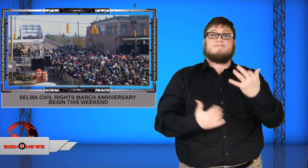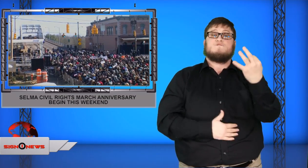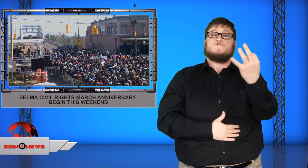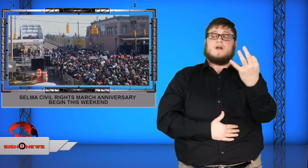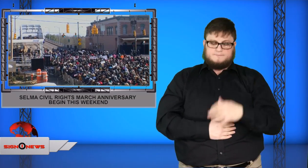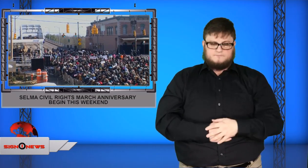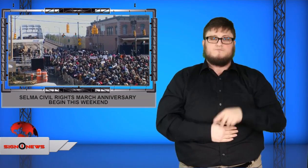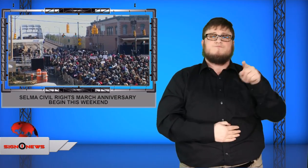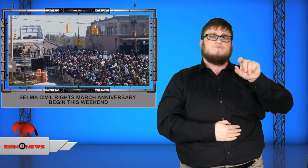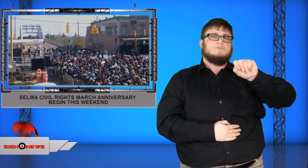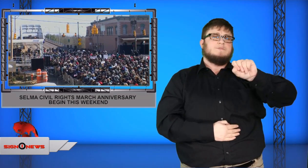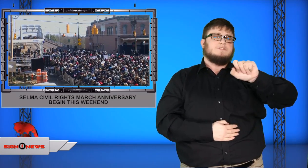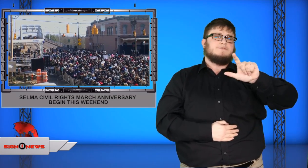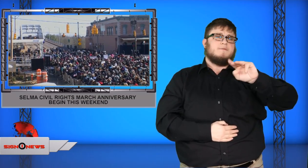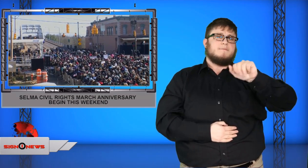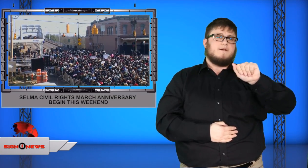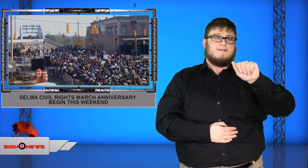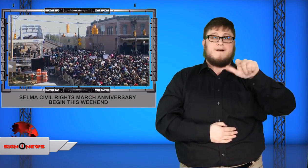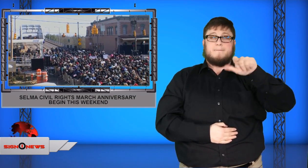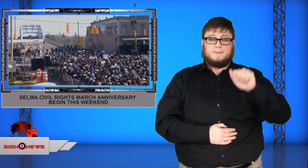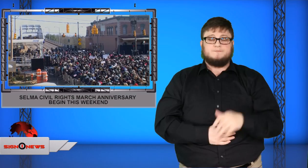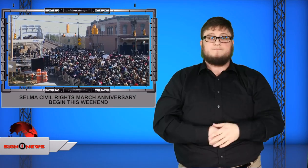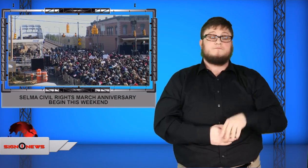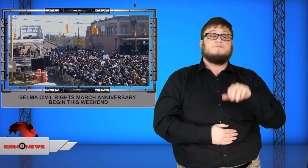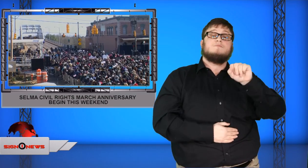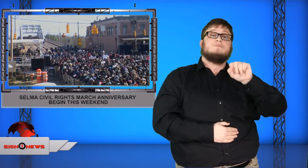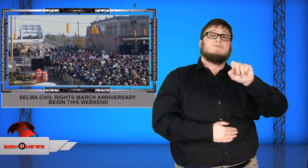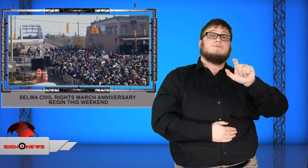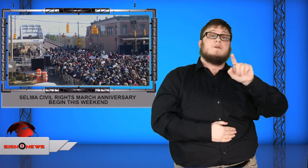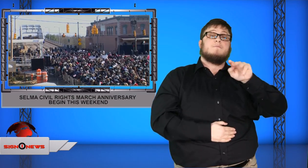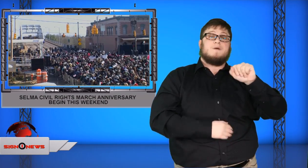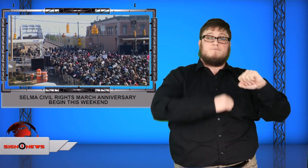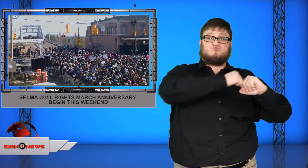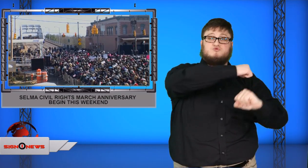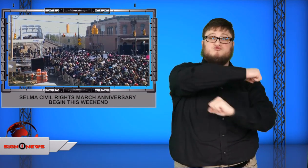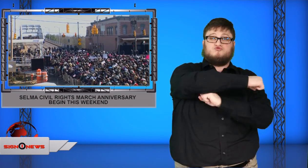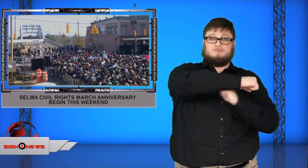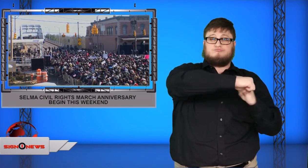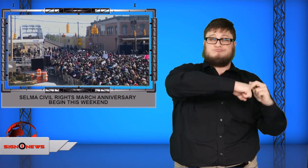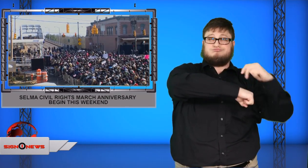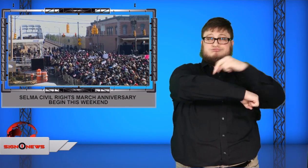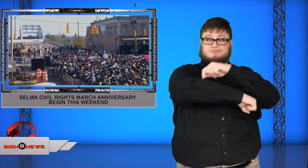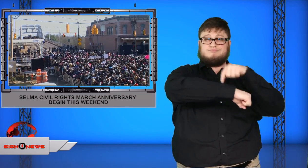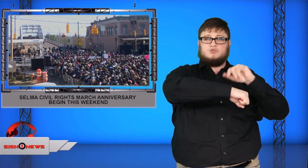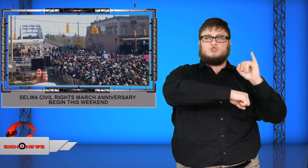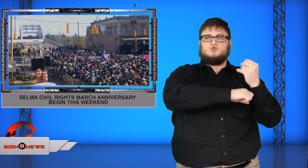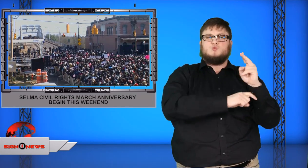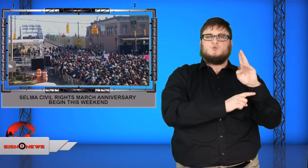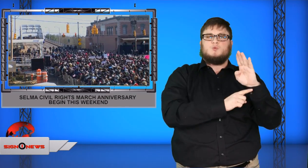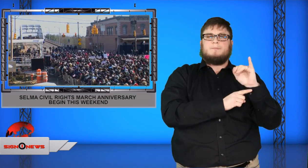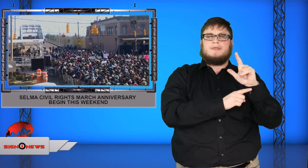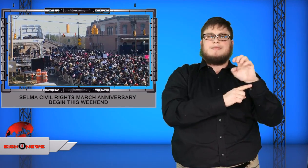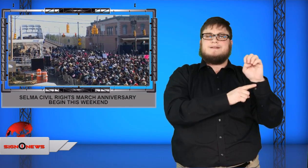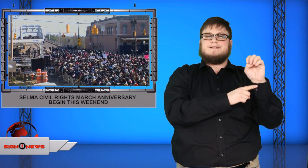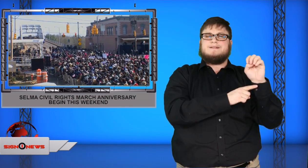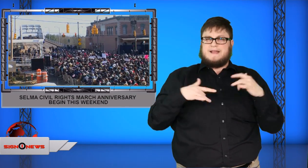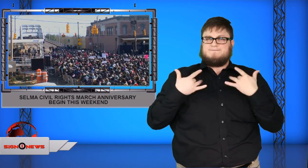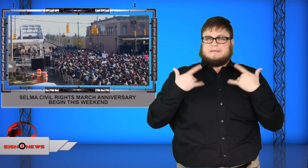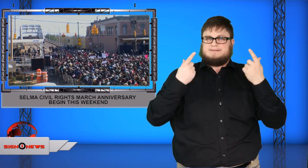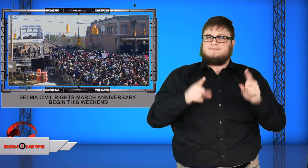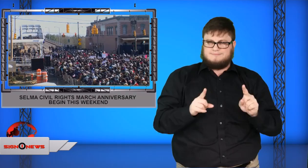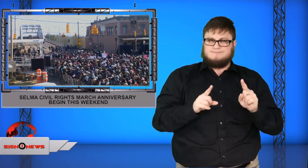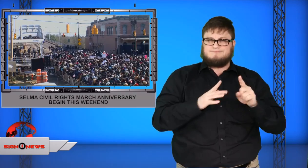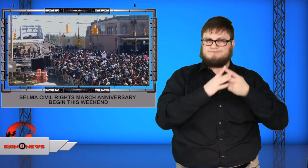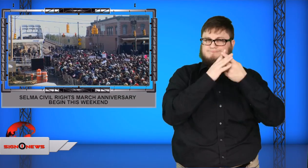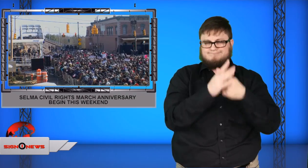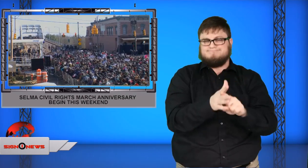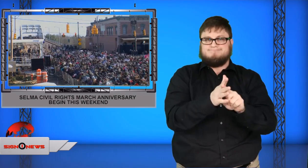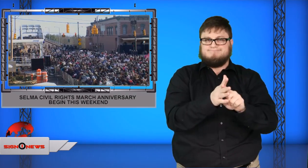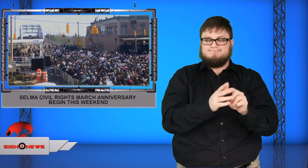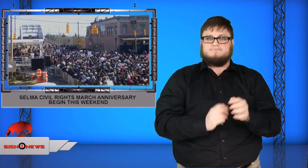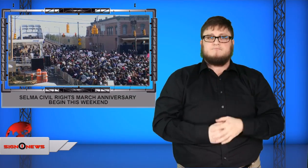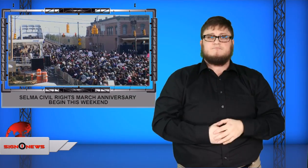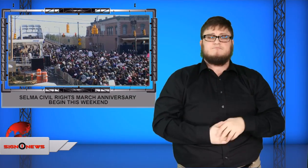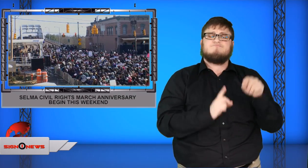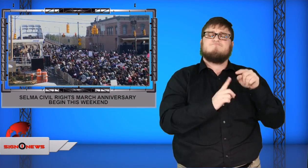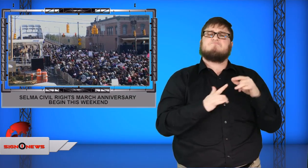Selma Bridge Crossing Jubilee events take place today in Selma, Alabama.